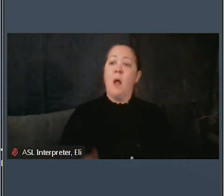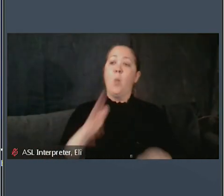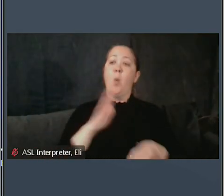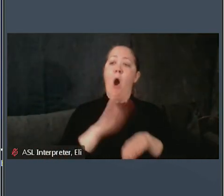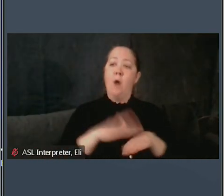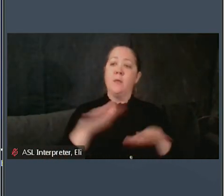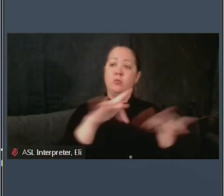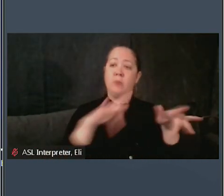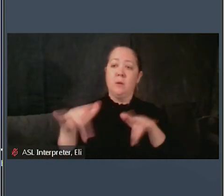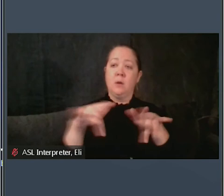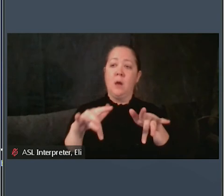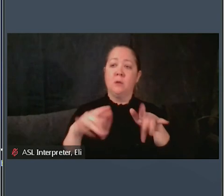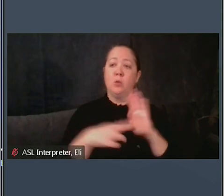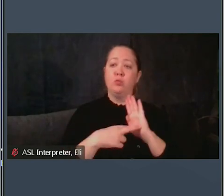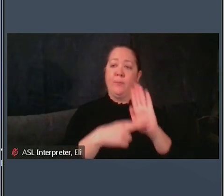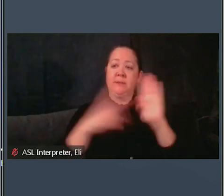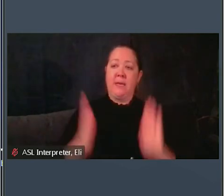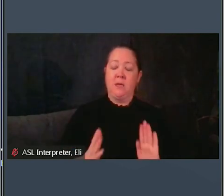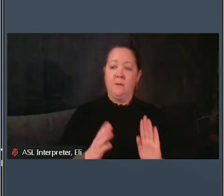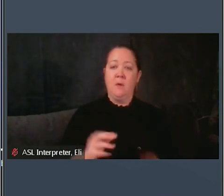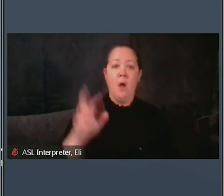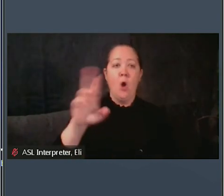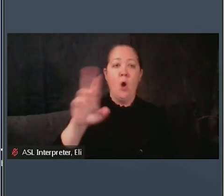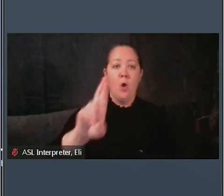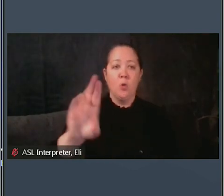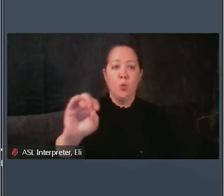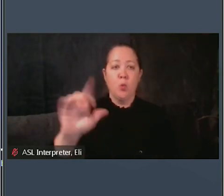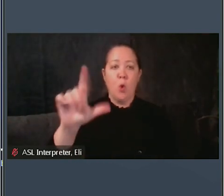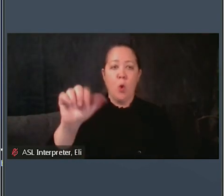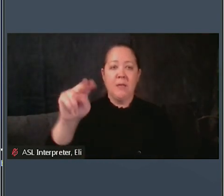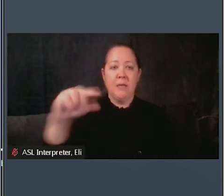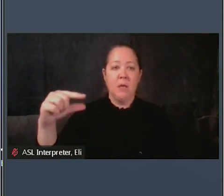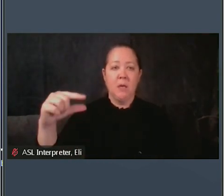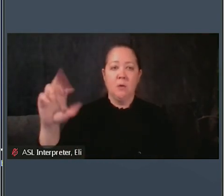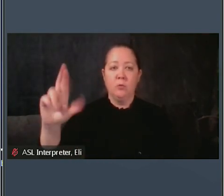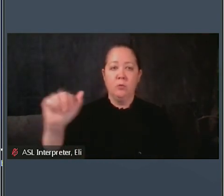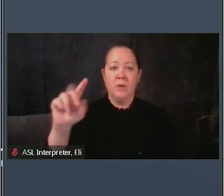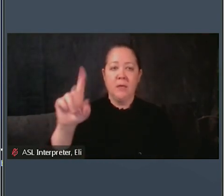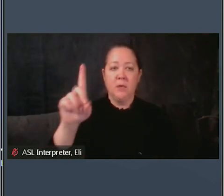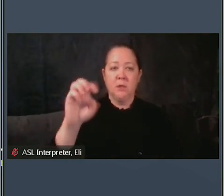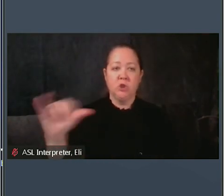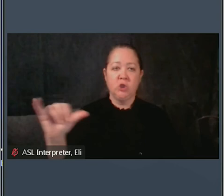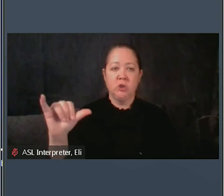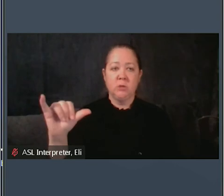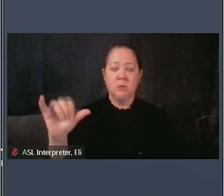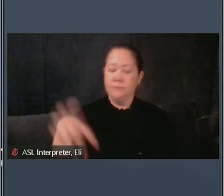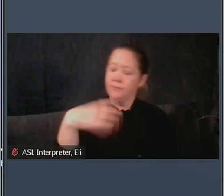rolling Ridge civic association. A small community is boarded by central Avenue,